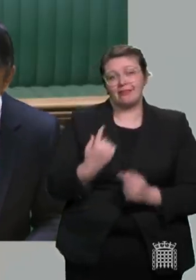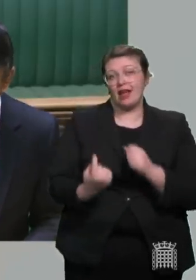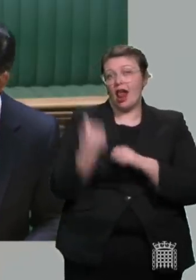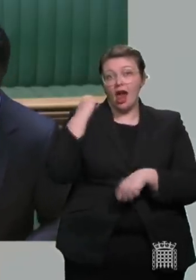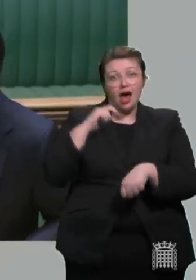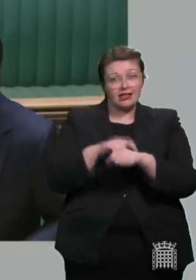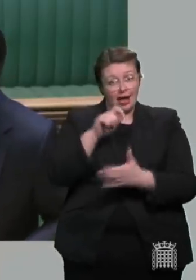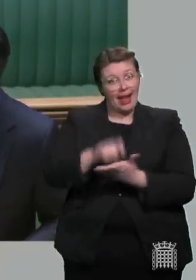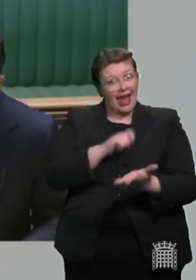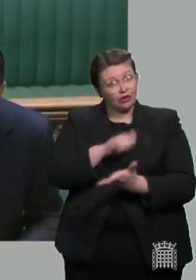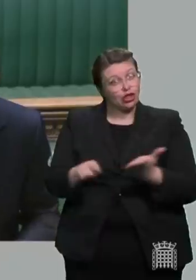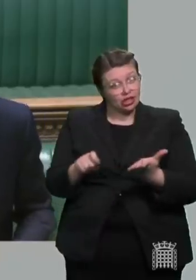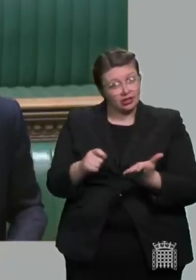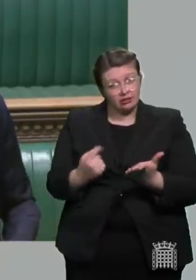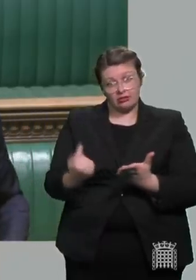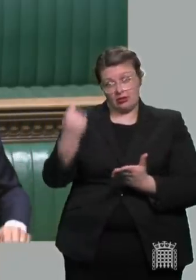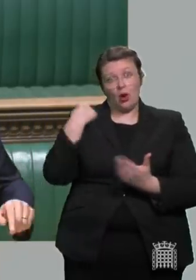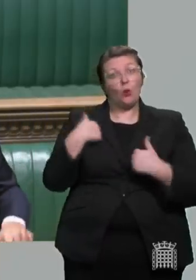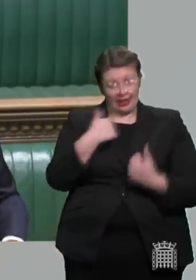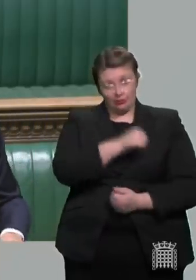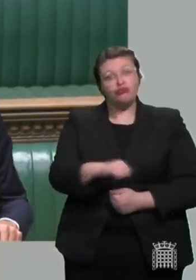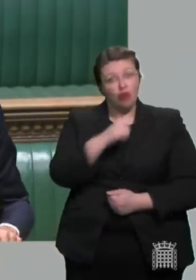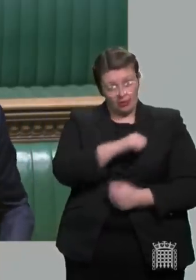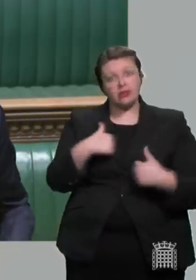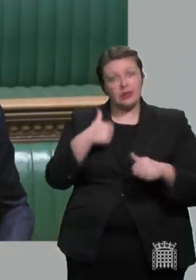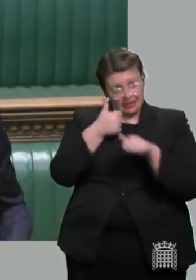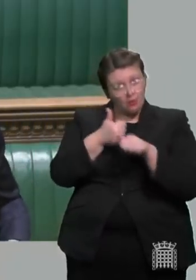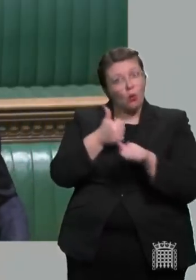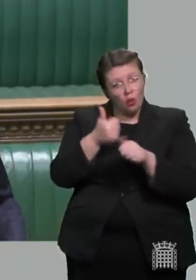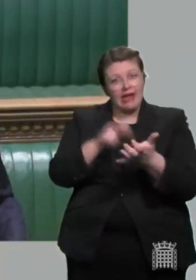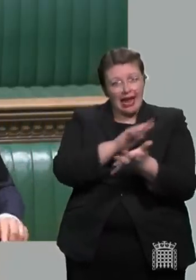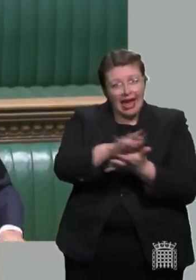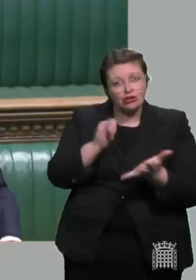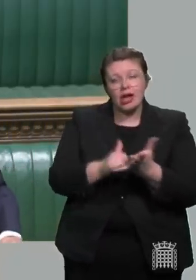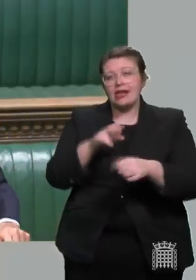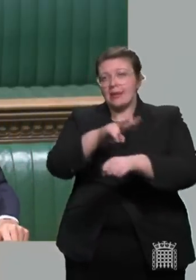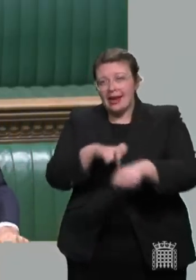services, people believed us—and they were right to believe us. And when we said we would be the